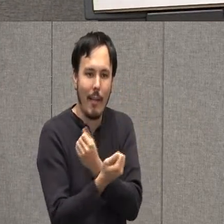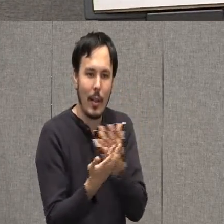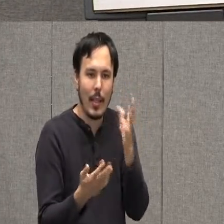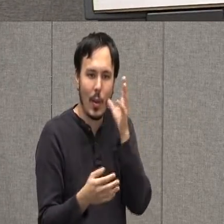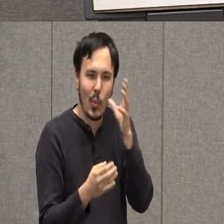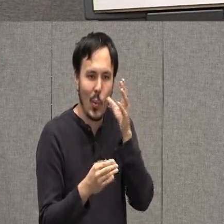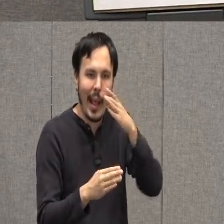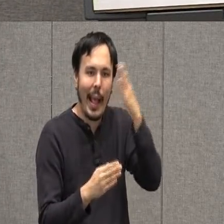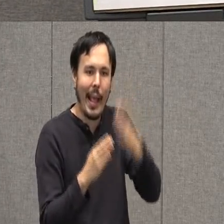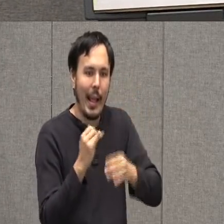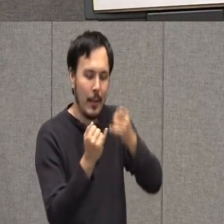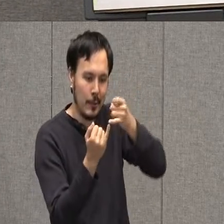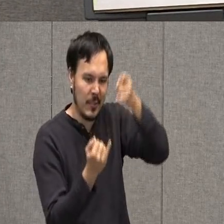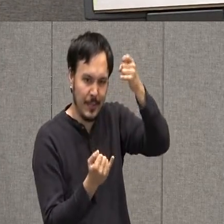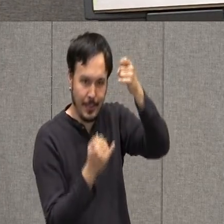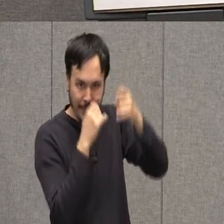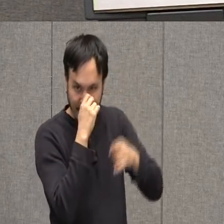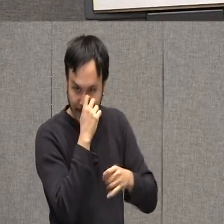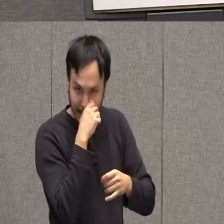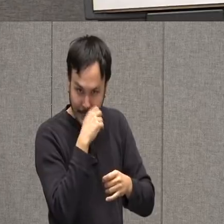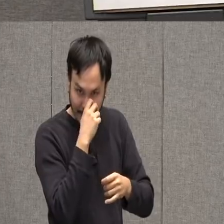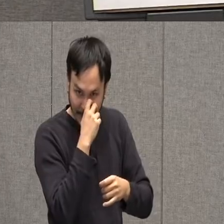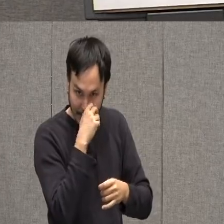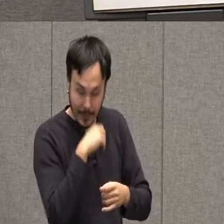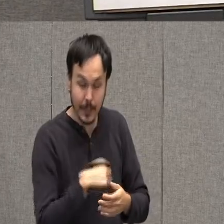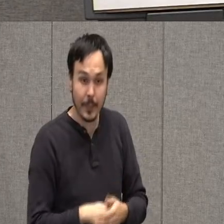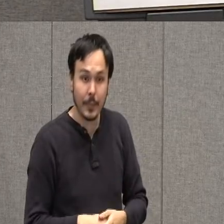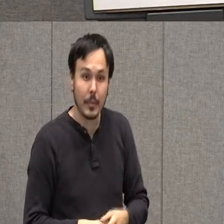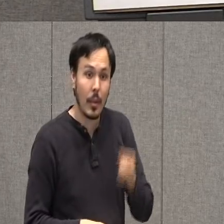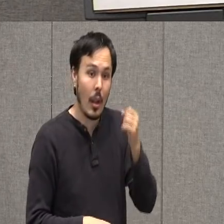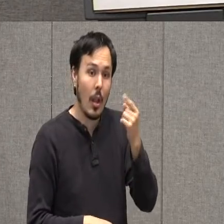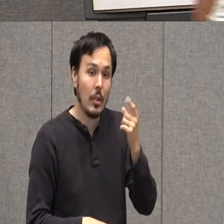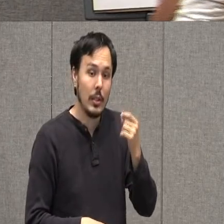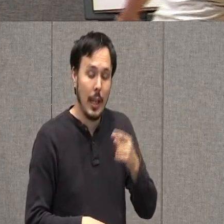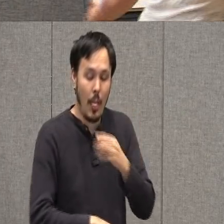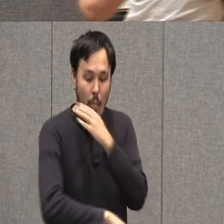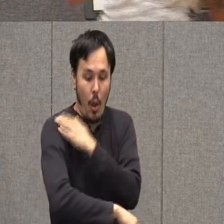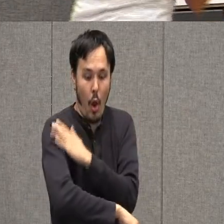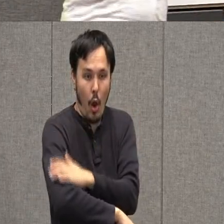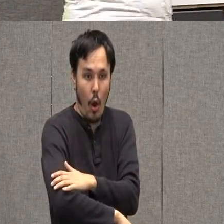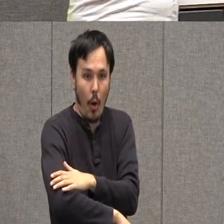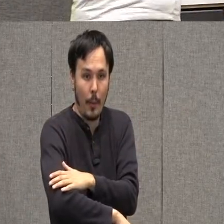So like, this elbow right here is gonna be longer than that elbow down there. Oh, okay.